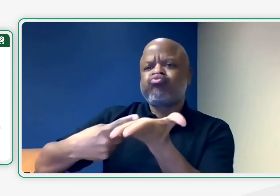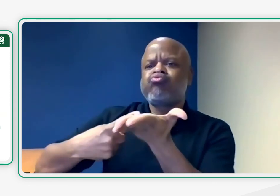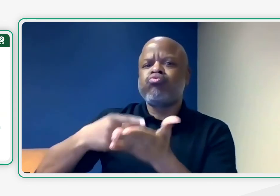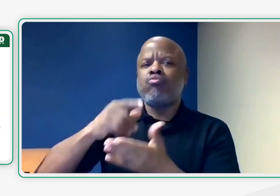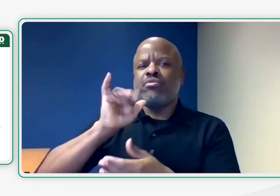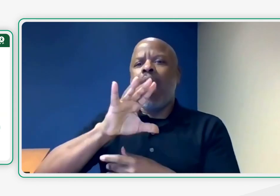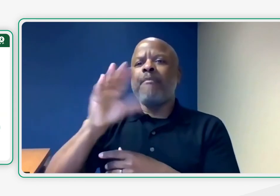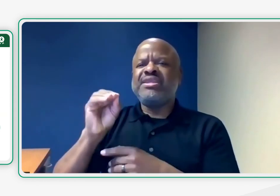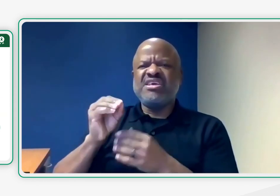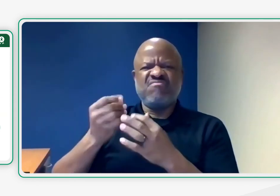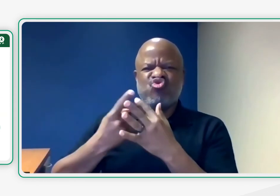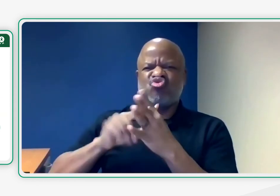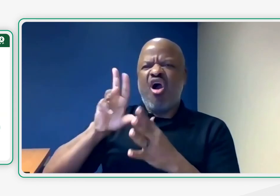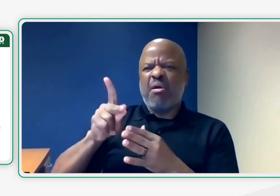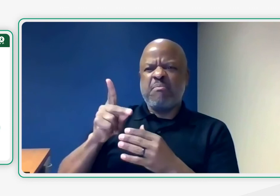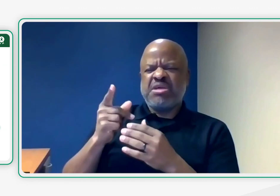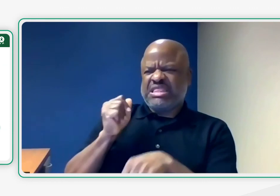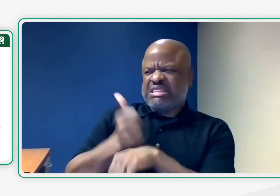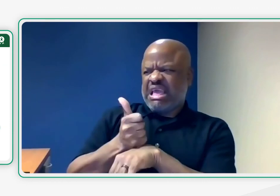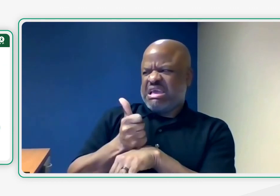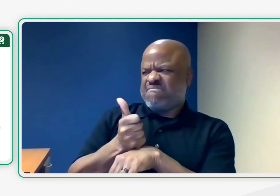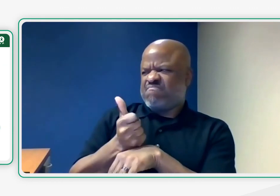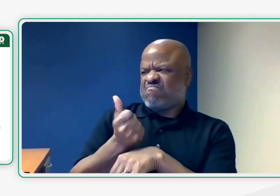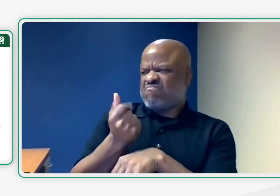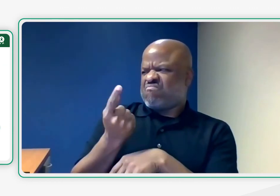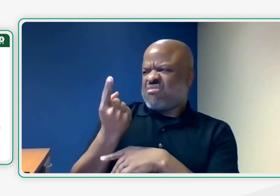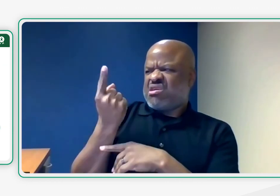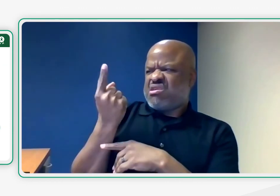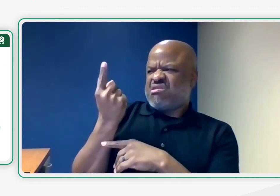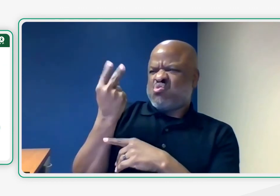We also provide life guidance and leadership, and we have discussions. And